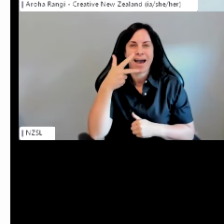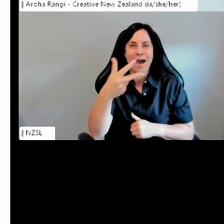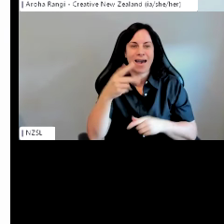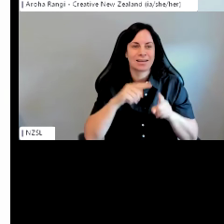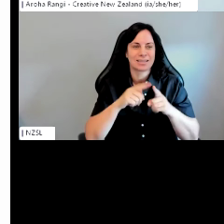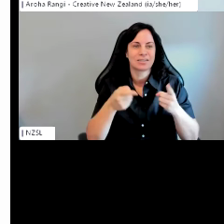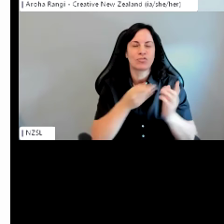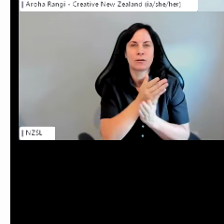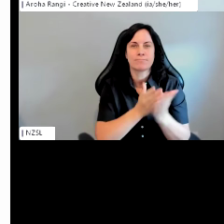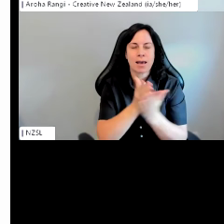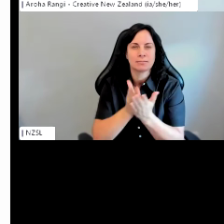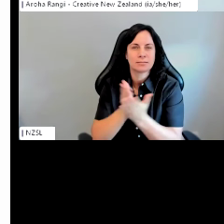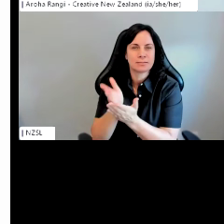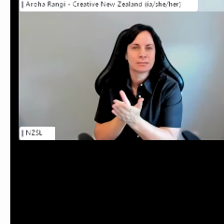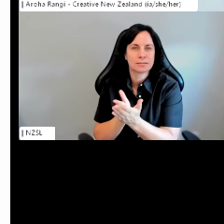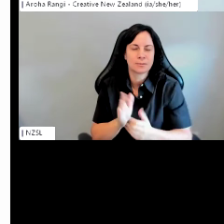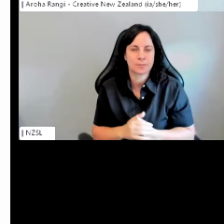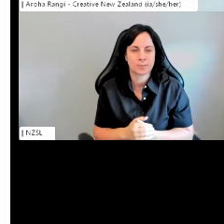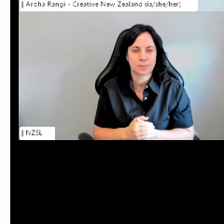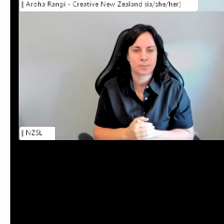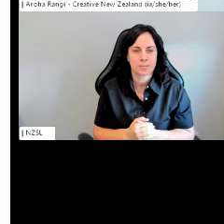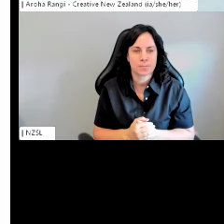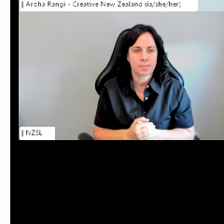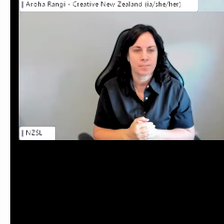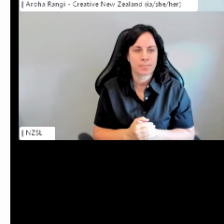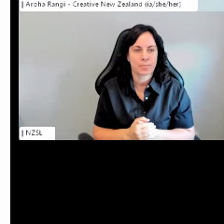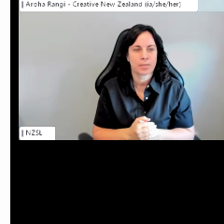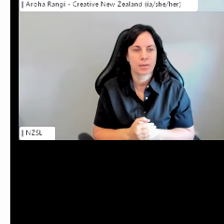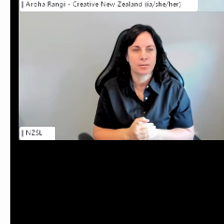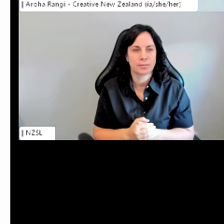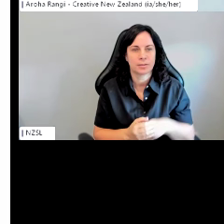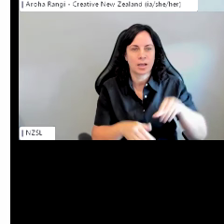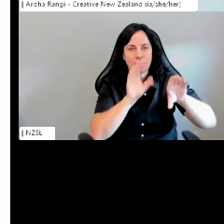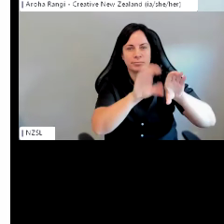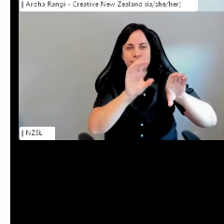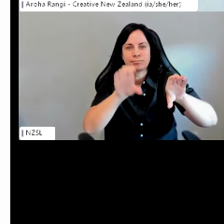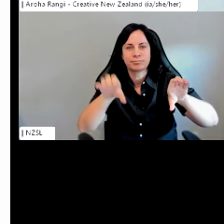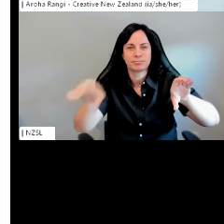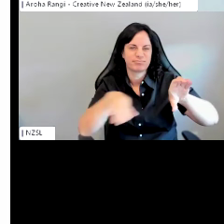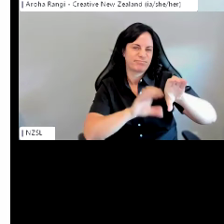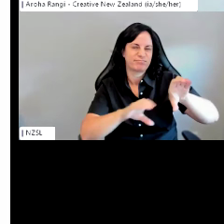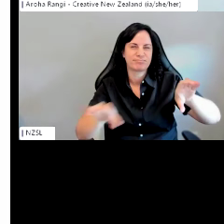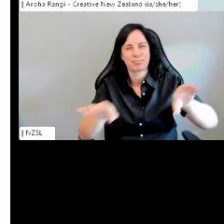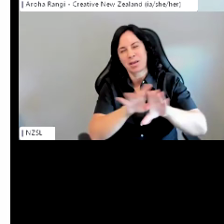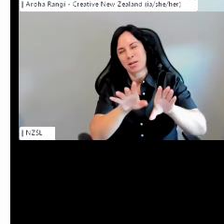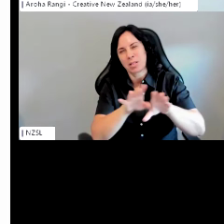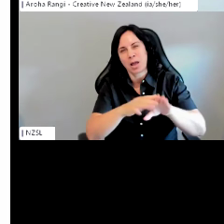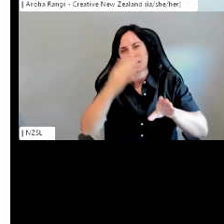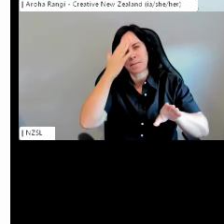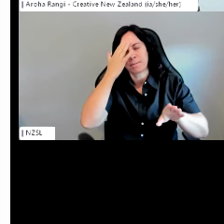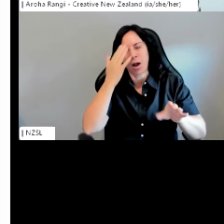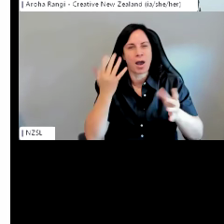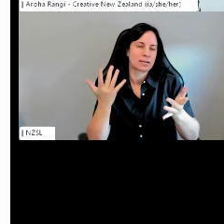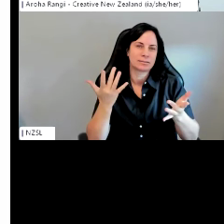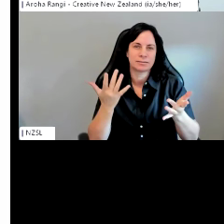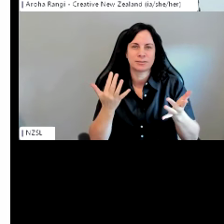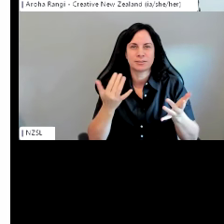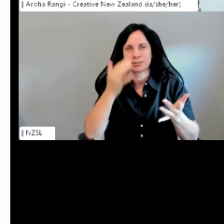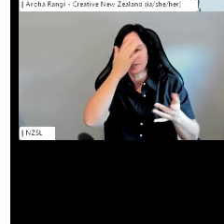and they are uh they are um mindsets as a way to think about them. Um essence are the kind of core